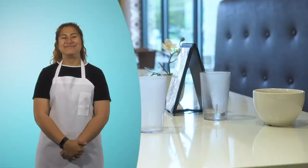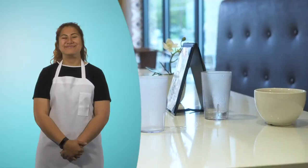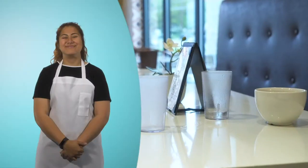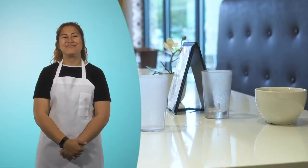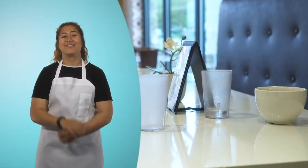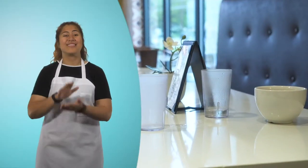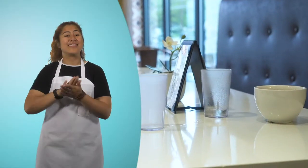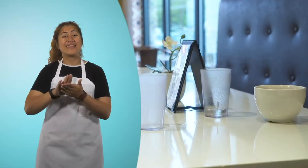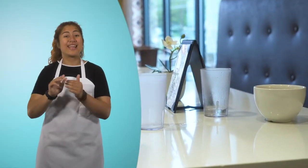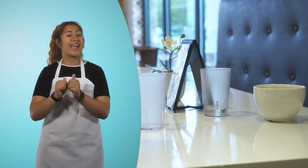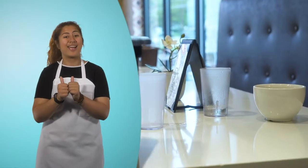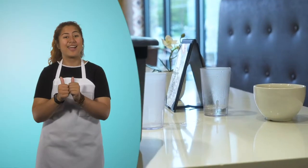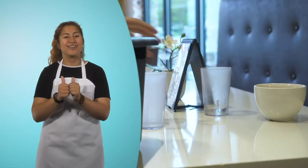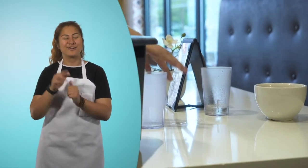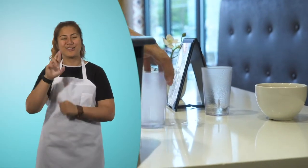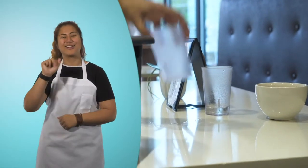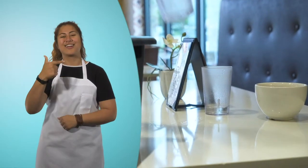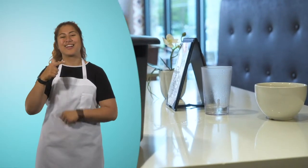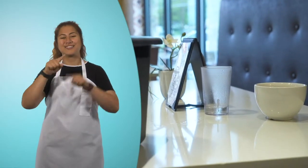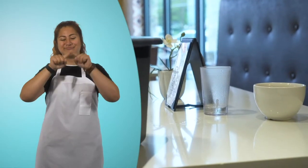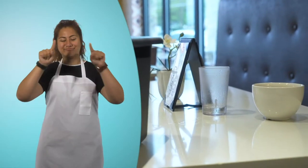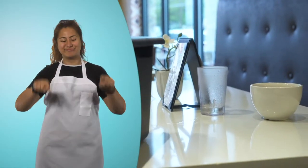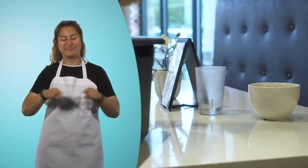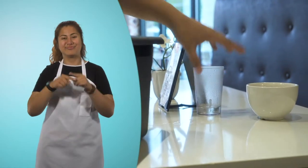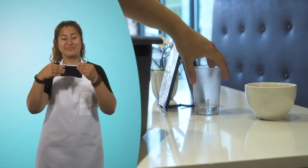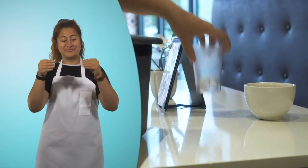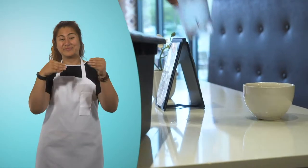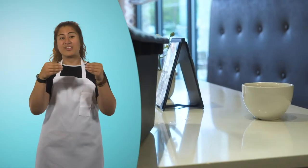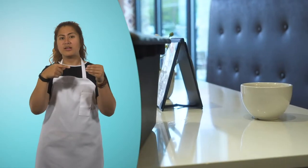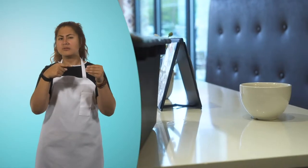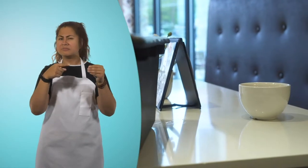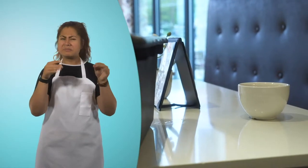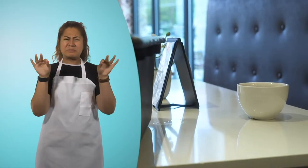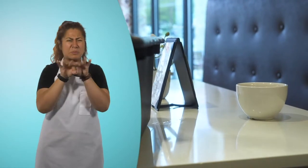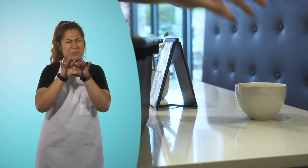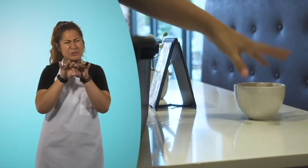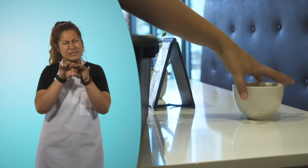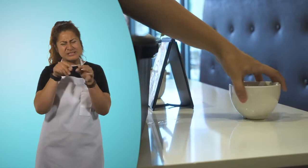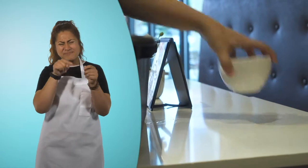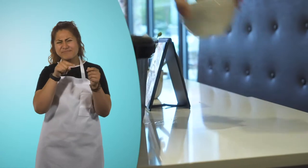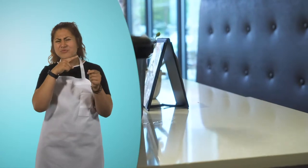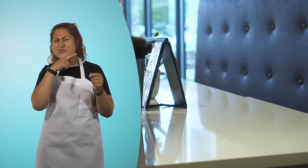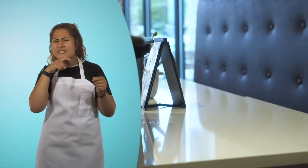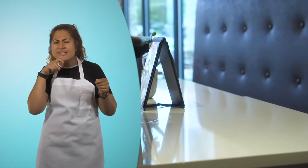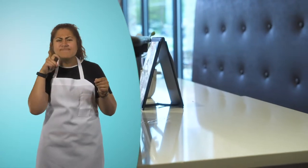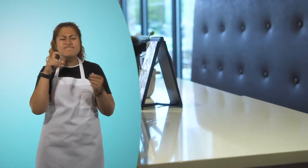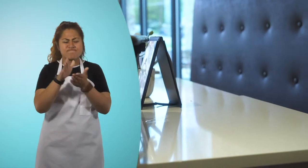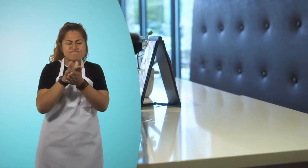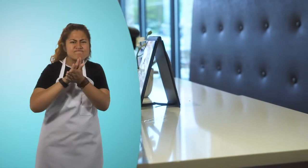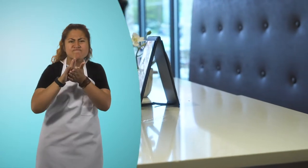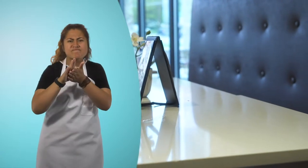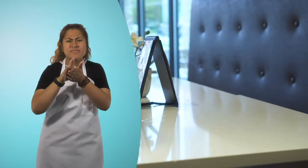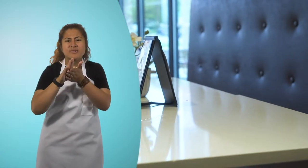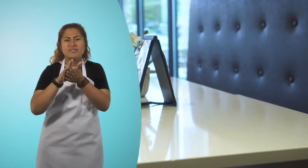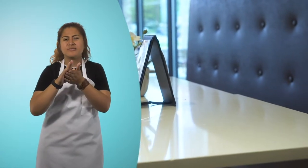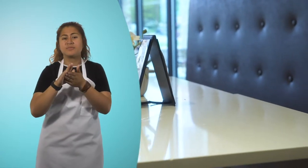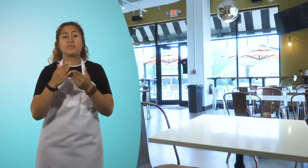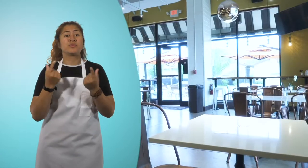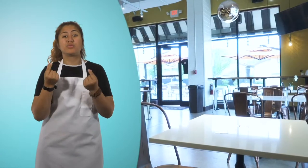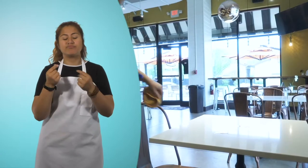How do we clean it? With a clean rag or towel and it is important that it is dry and clean.